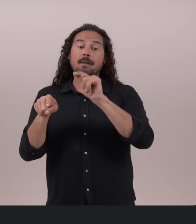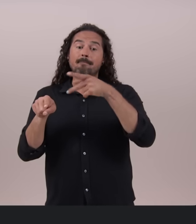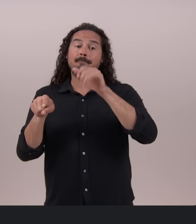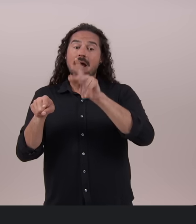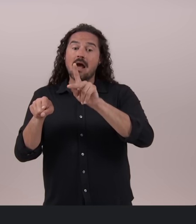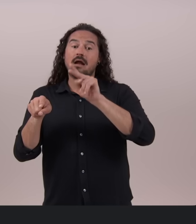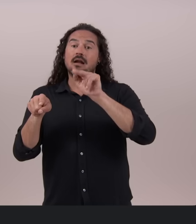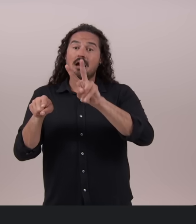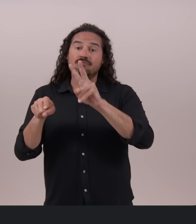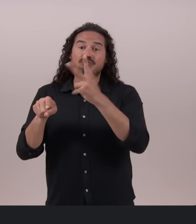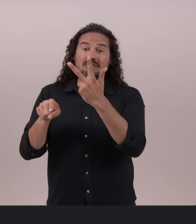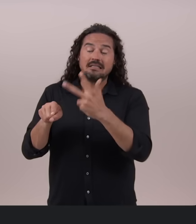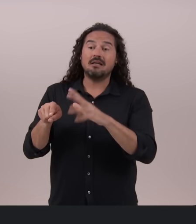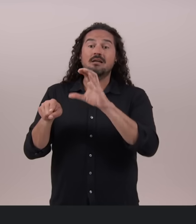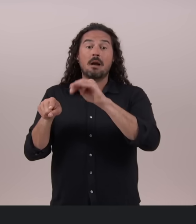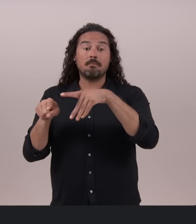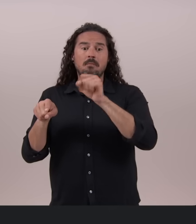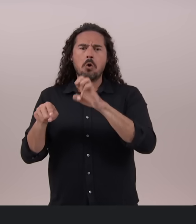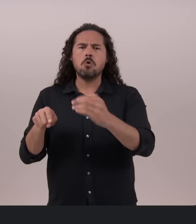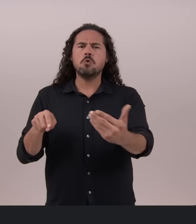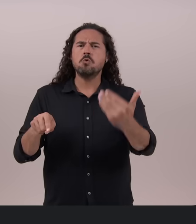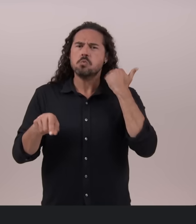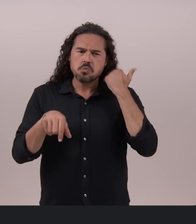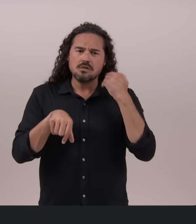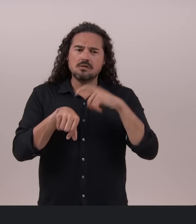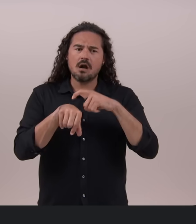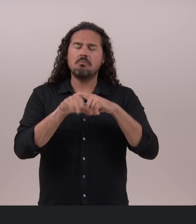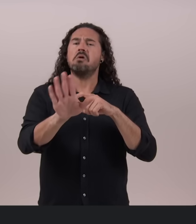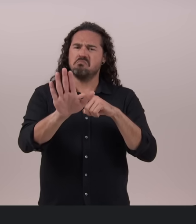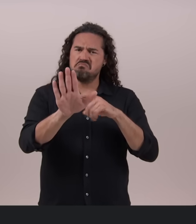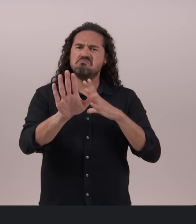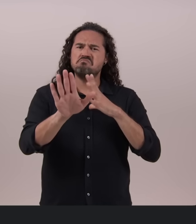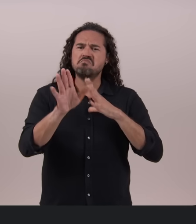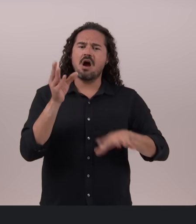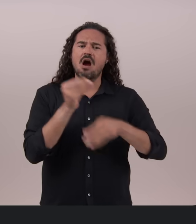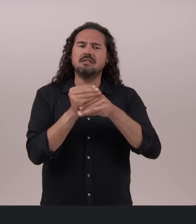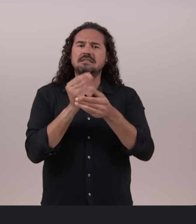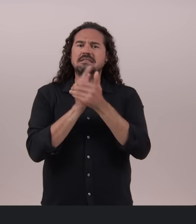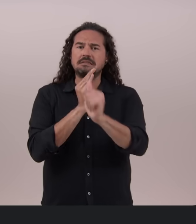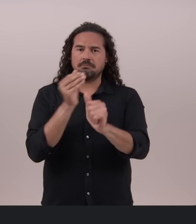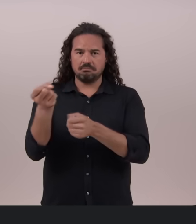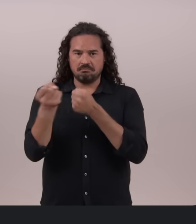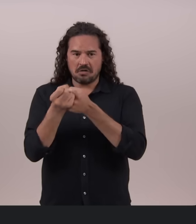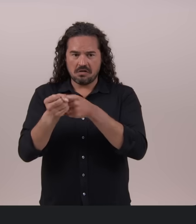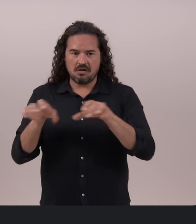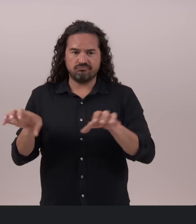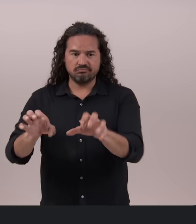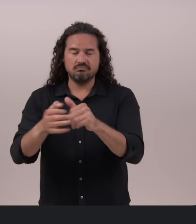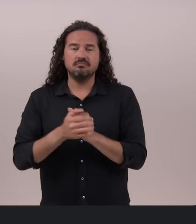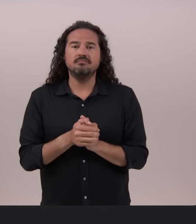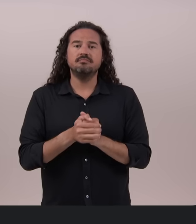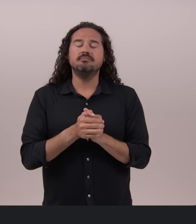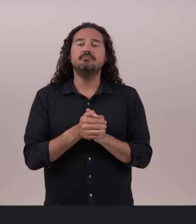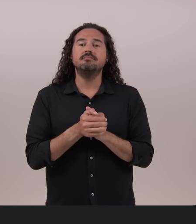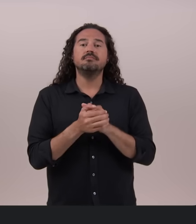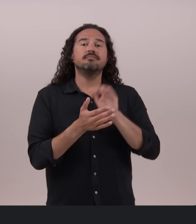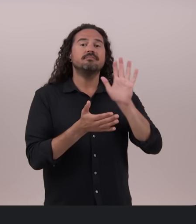So we made sure to add skills to help with just that. We saw in our internal testing agents